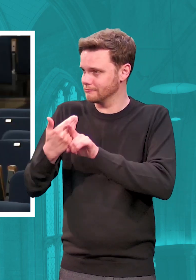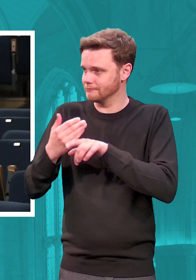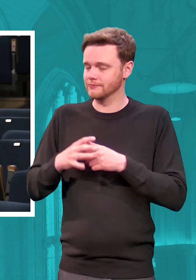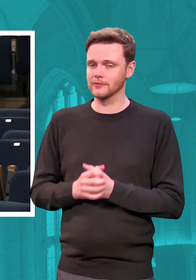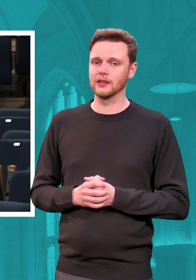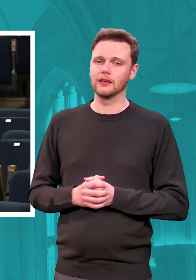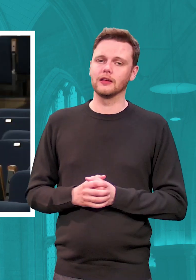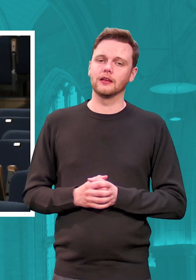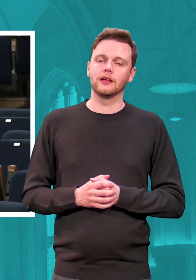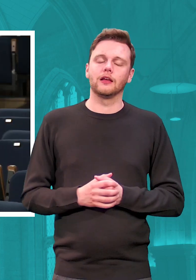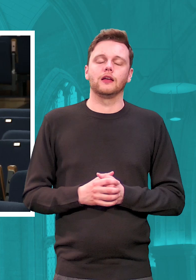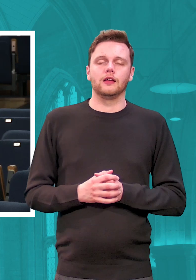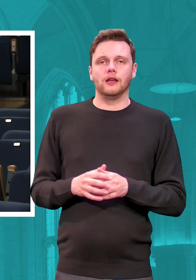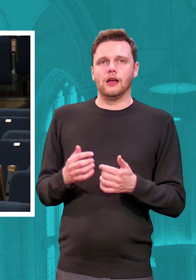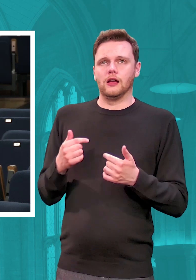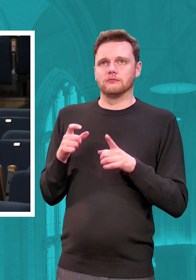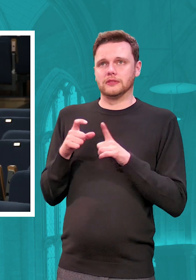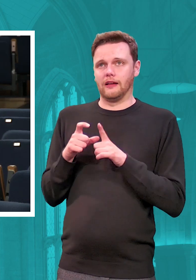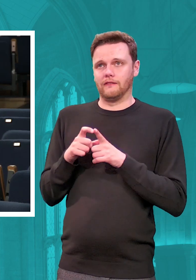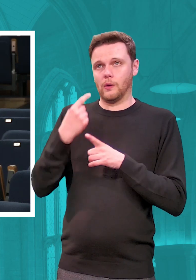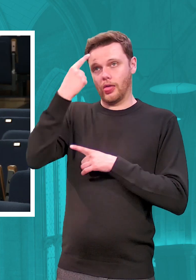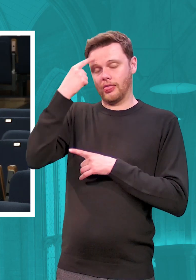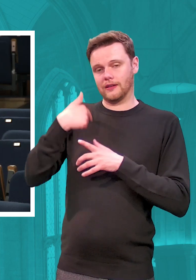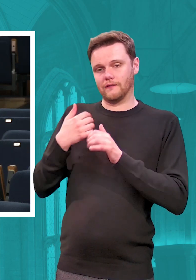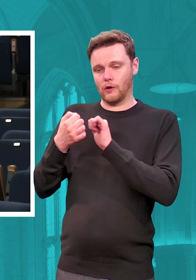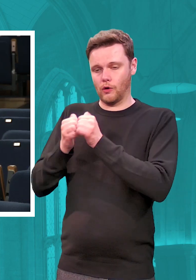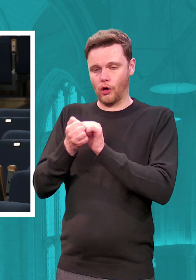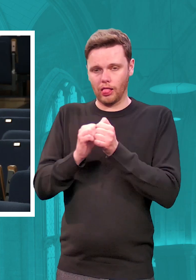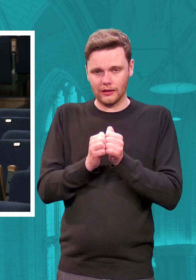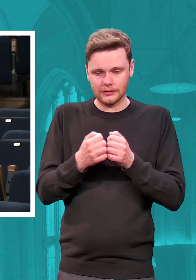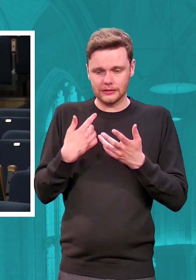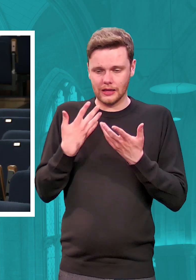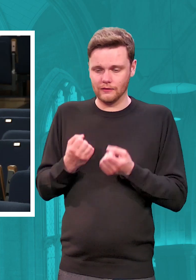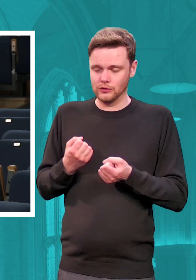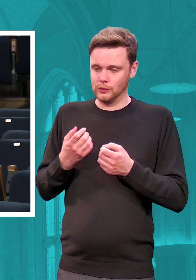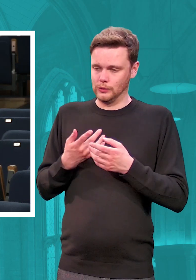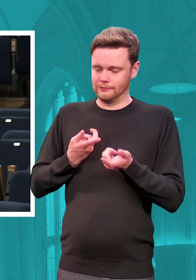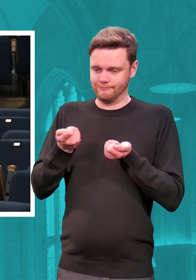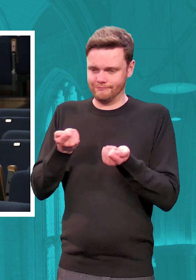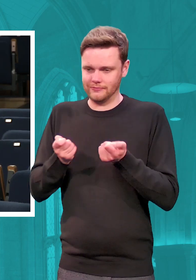Dave, we think of colleagues who have had to deal with the nation's loss and grief,